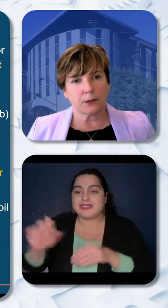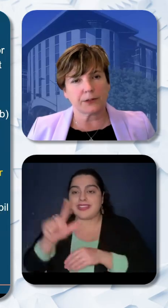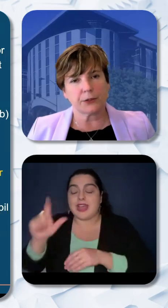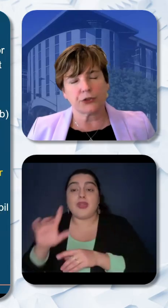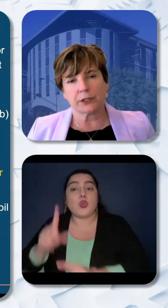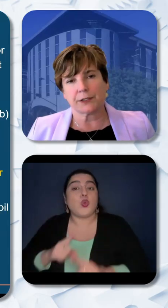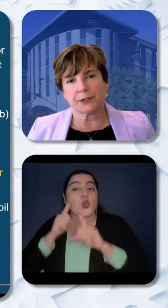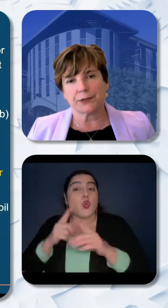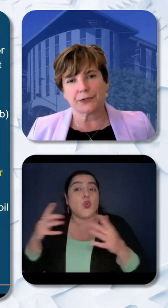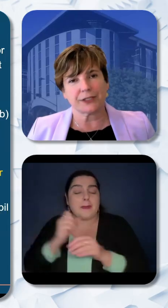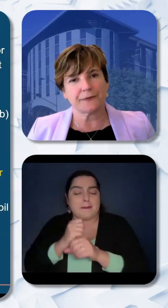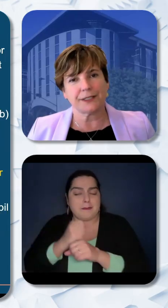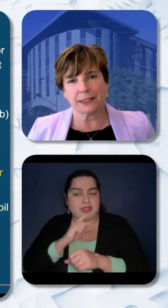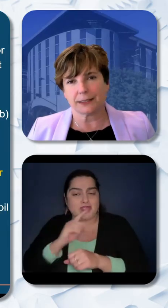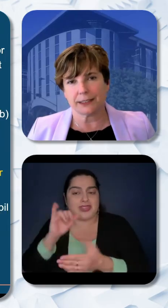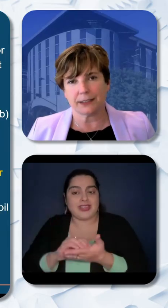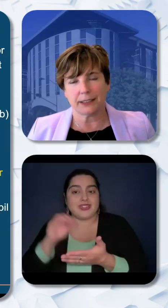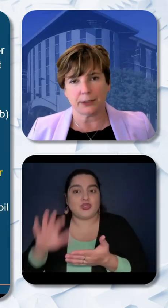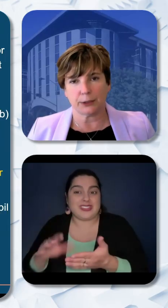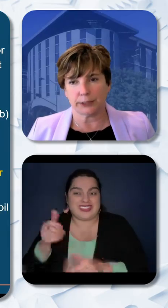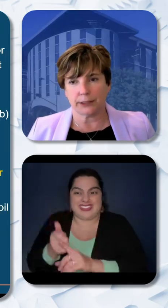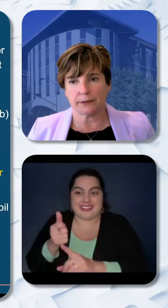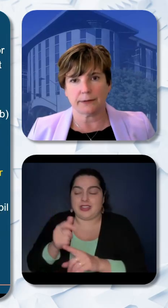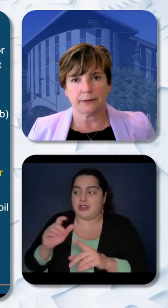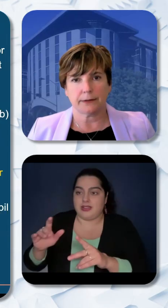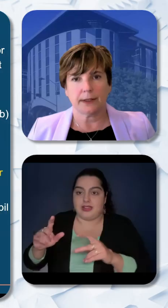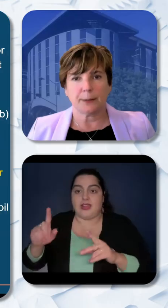goal is to ensure that students aren't just physically included